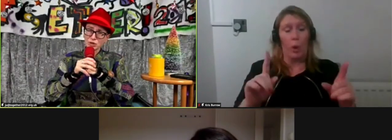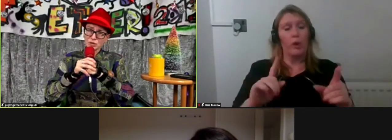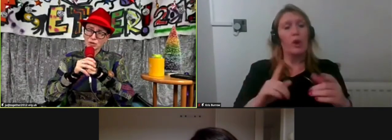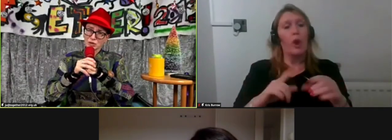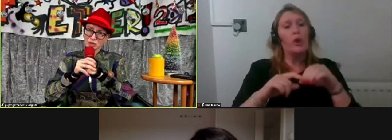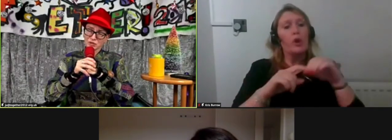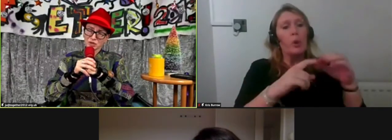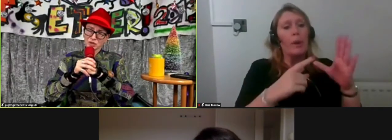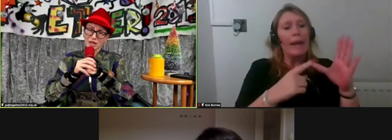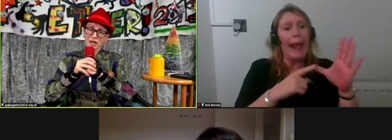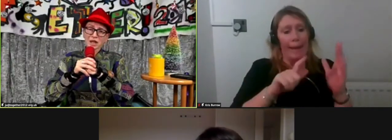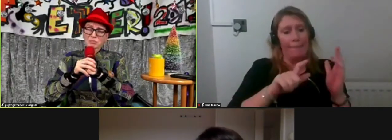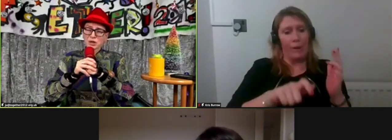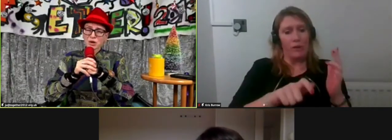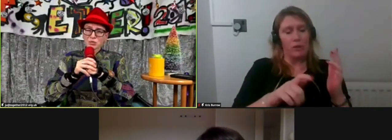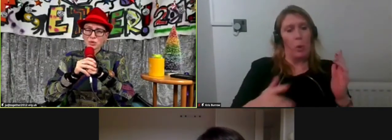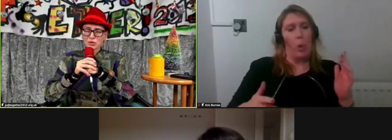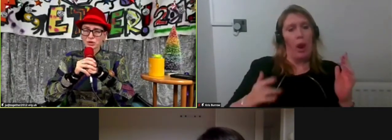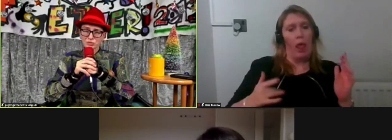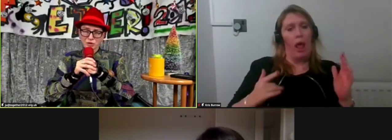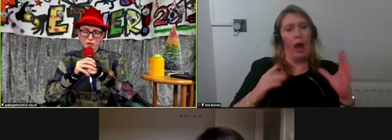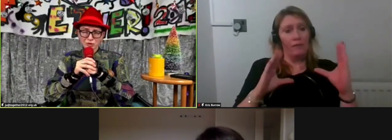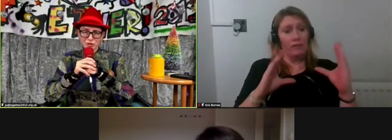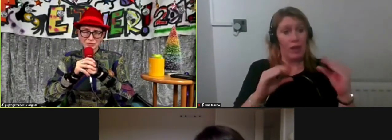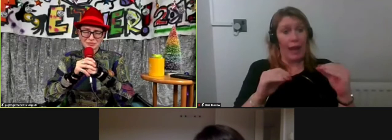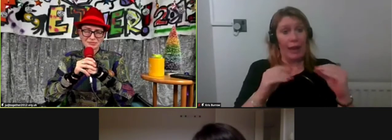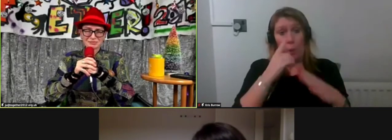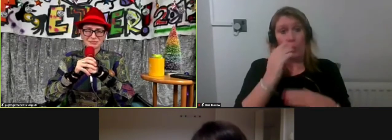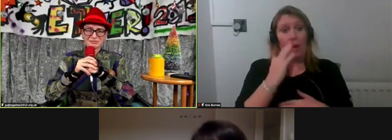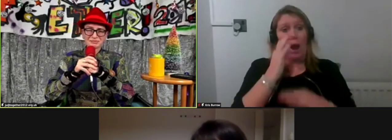use the live chat, but welcome Ruth.